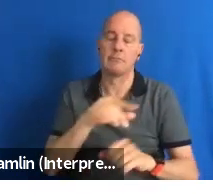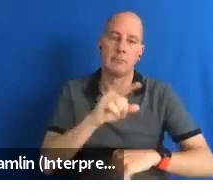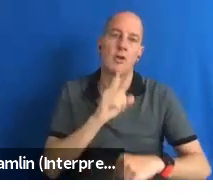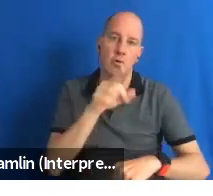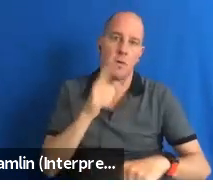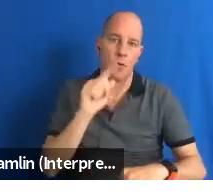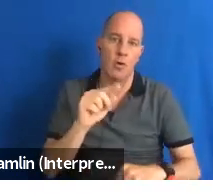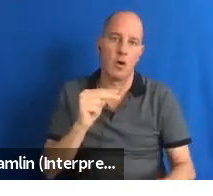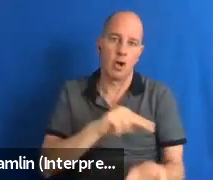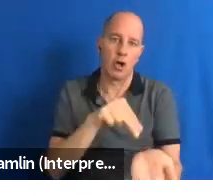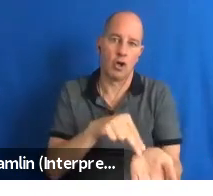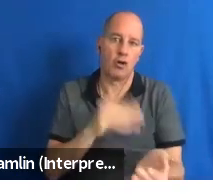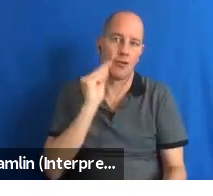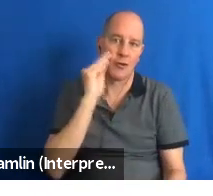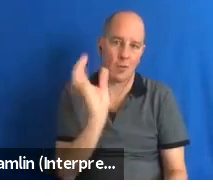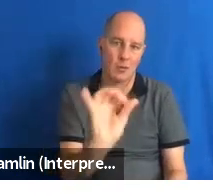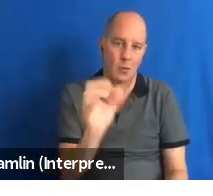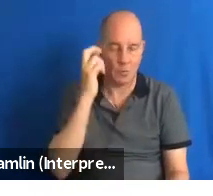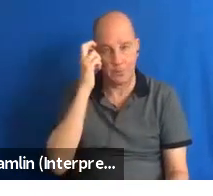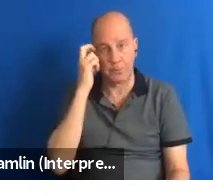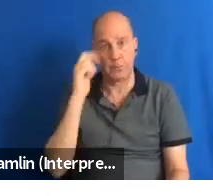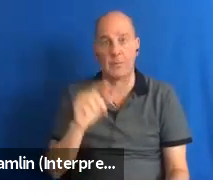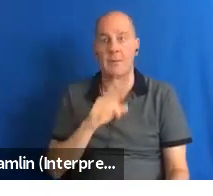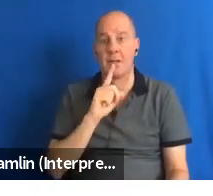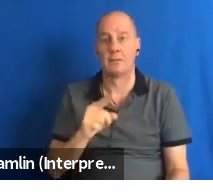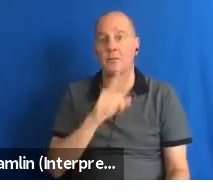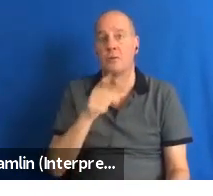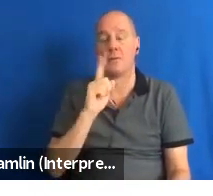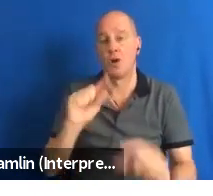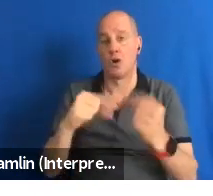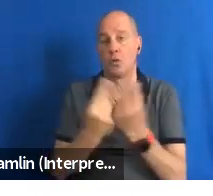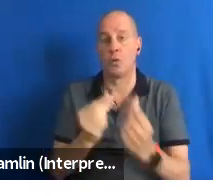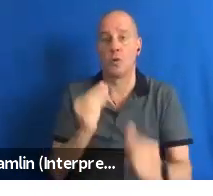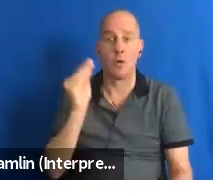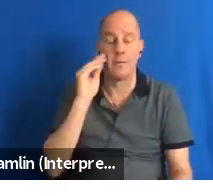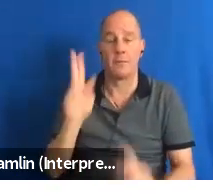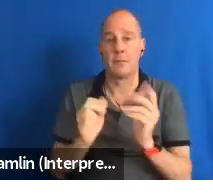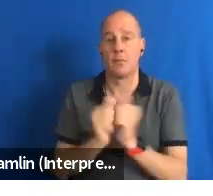well. It's been true for group homes with people with intellectual disabilities or group homes